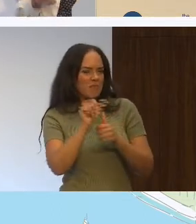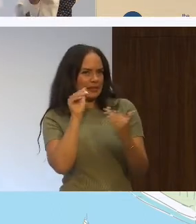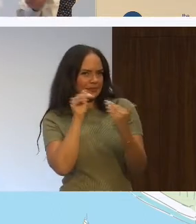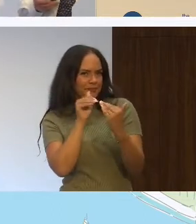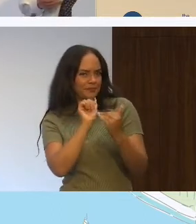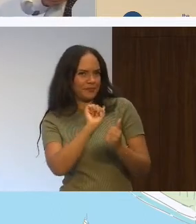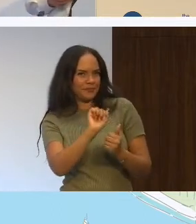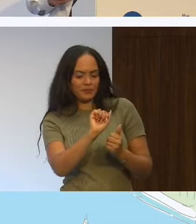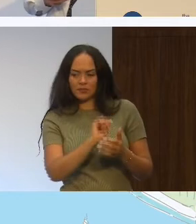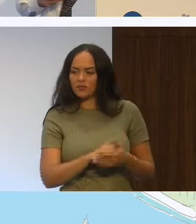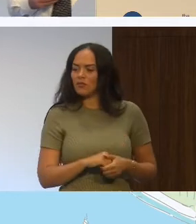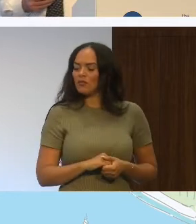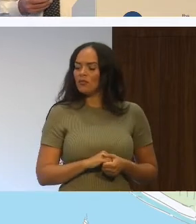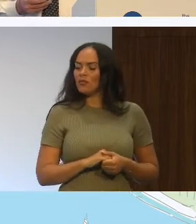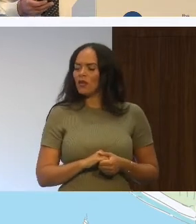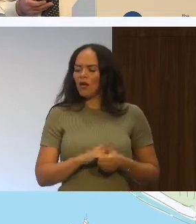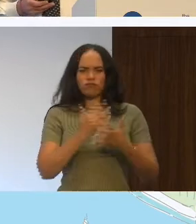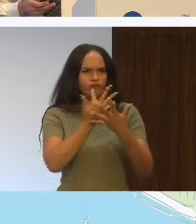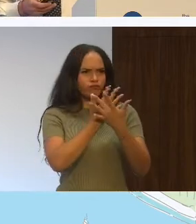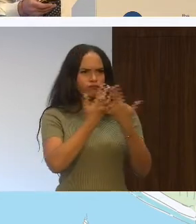Sumatriptan is the is the the one that was